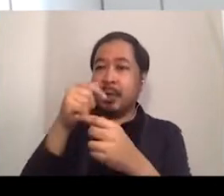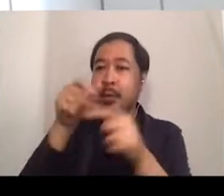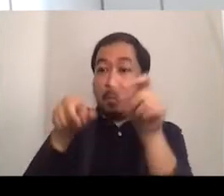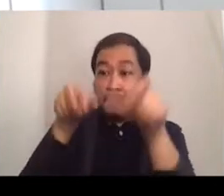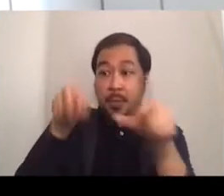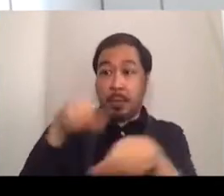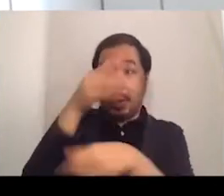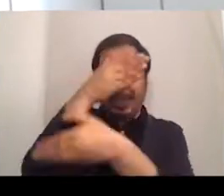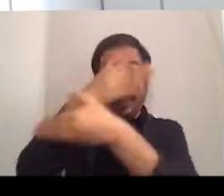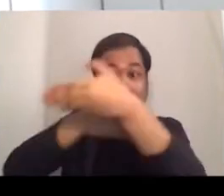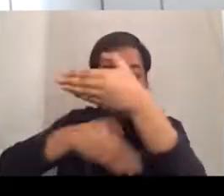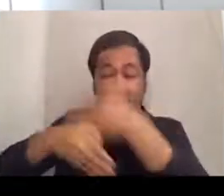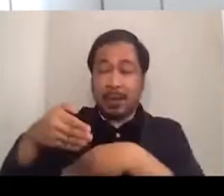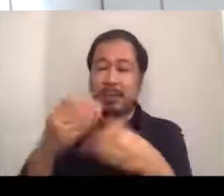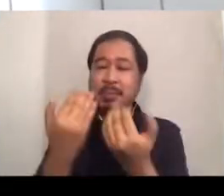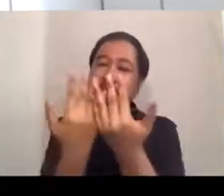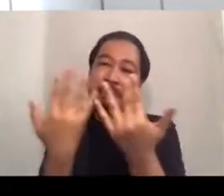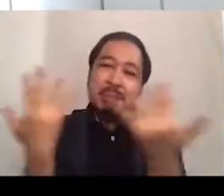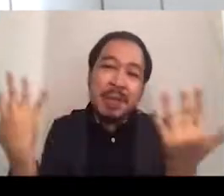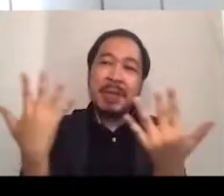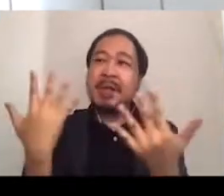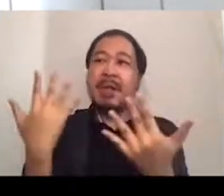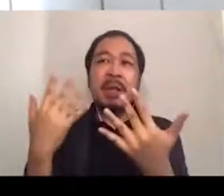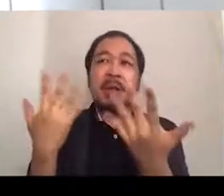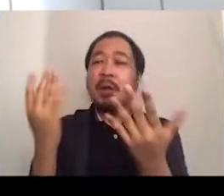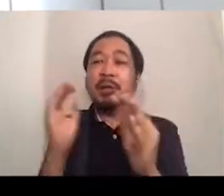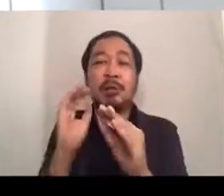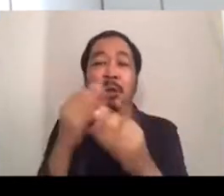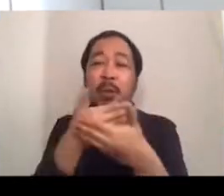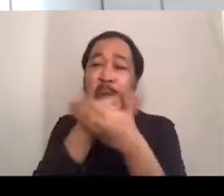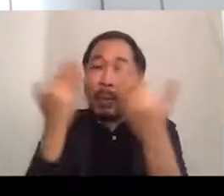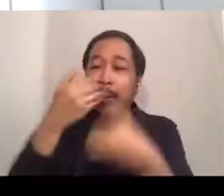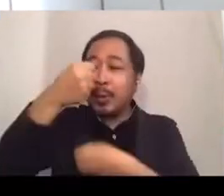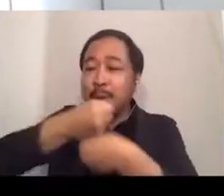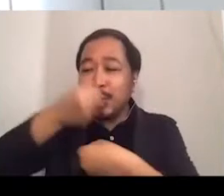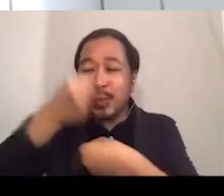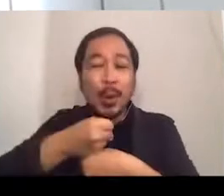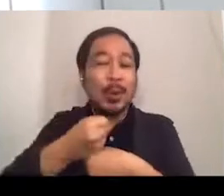So in designing the policies and measures, mainstreaming disability is necessary,